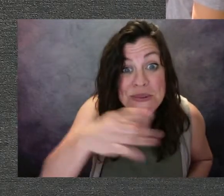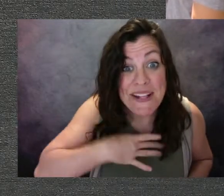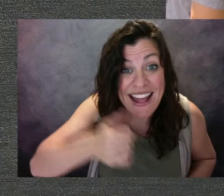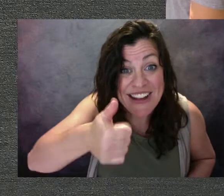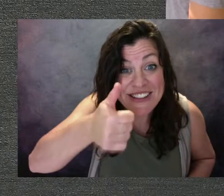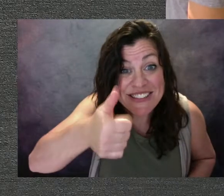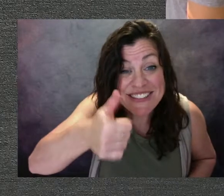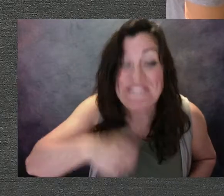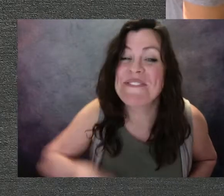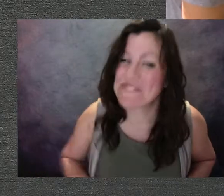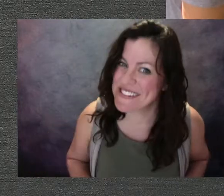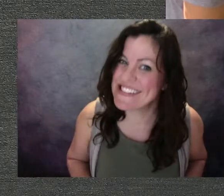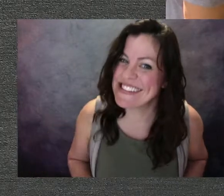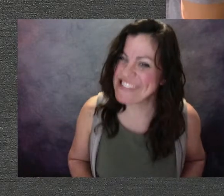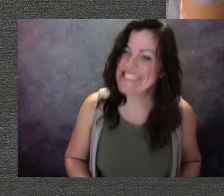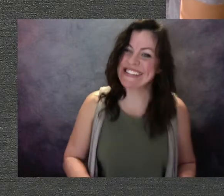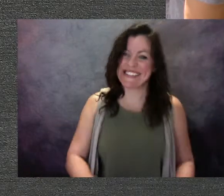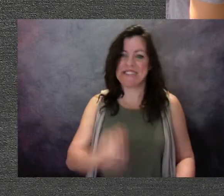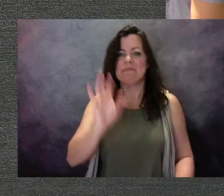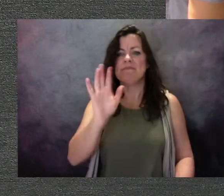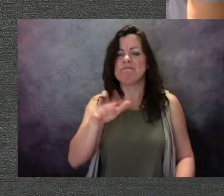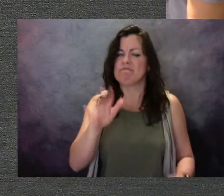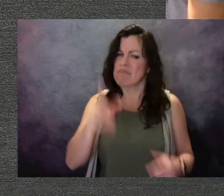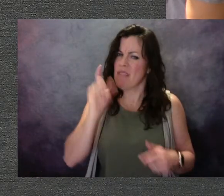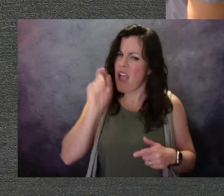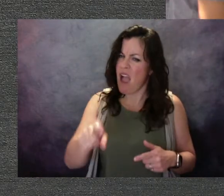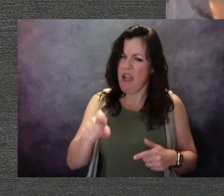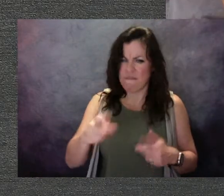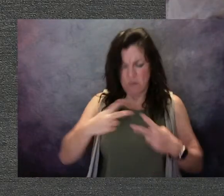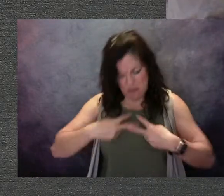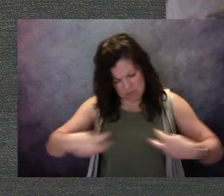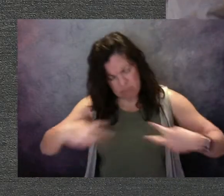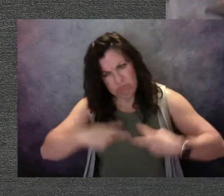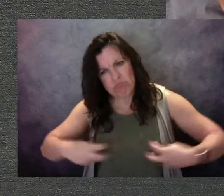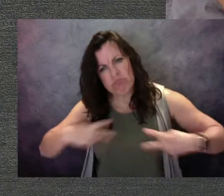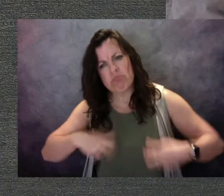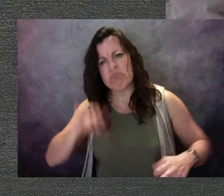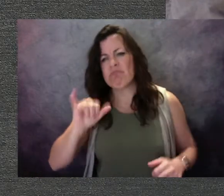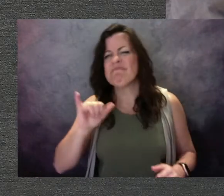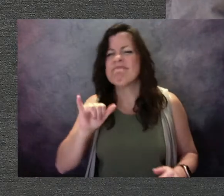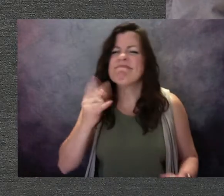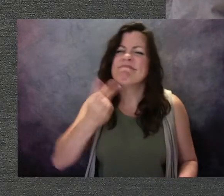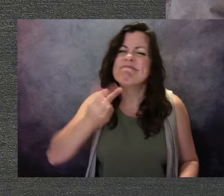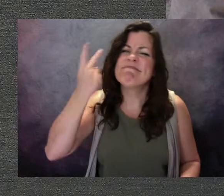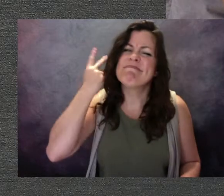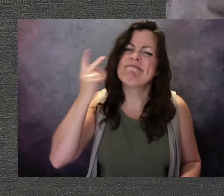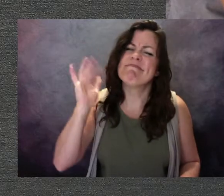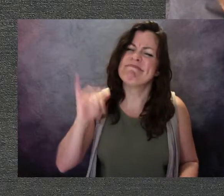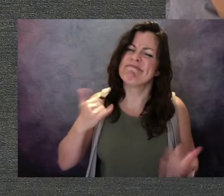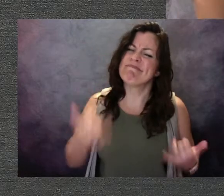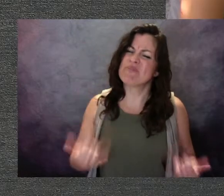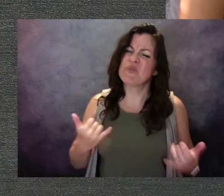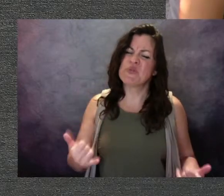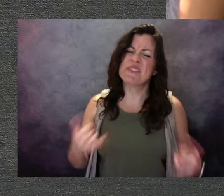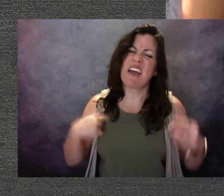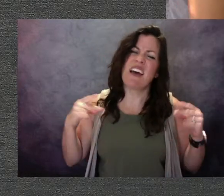It's easier to face the truth about yourself. Like when you did something in the day and you lay in your bed and you think, I wish I didn't do that.